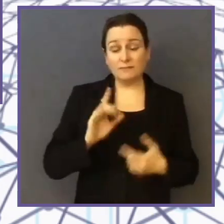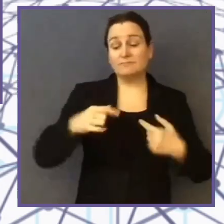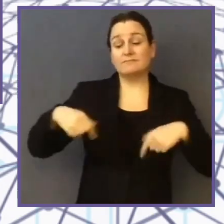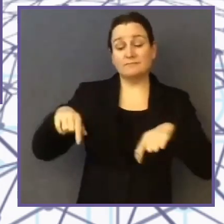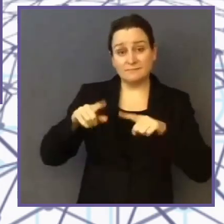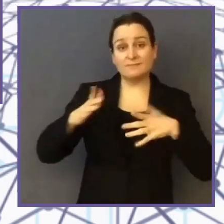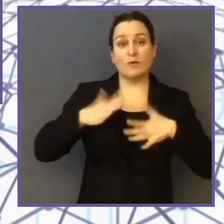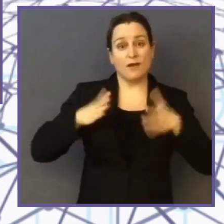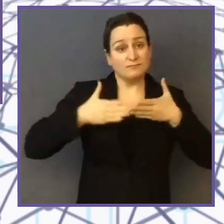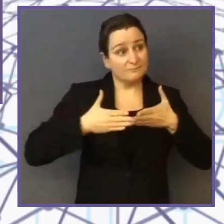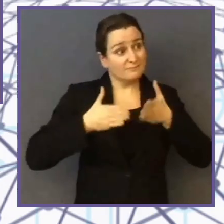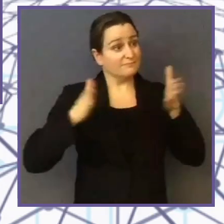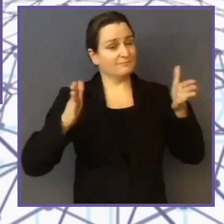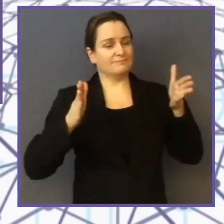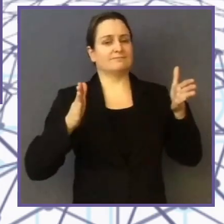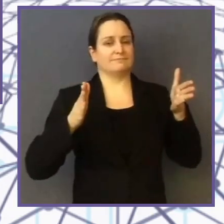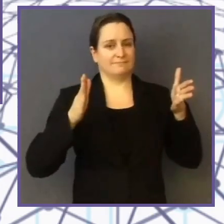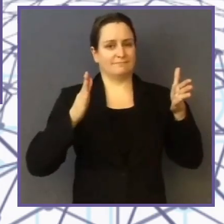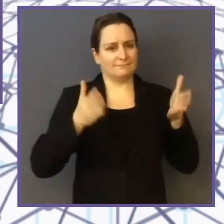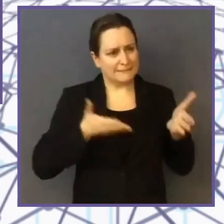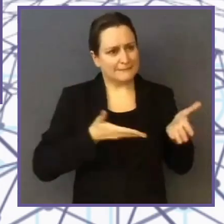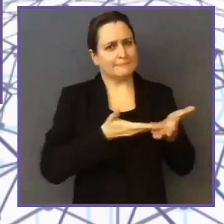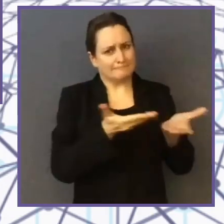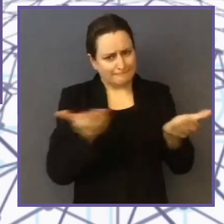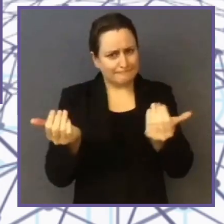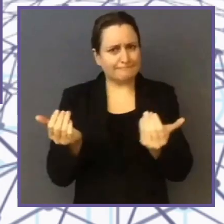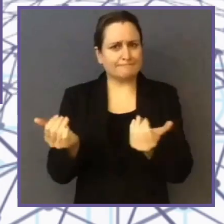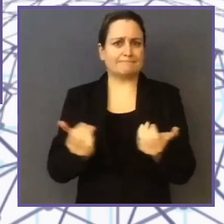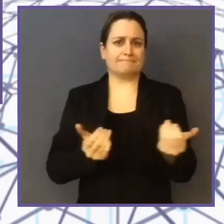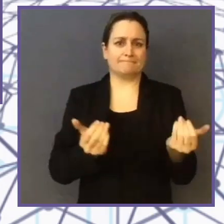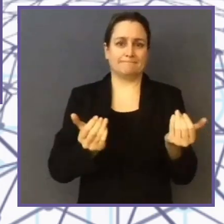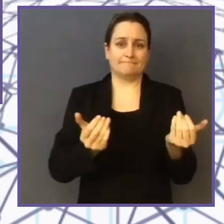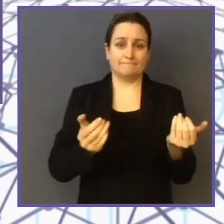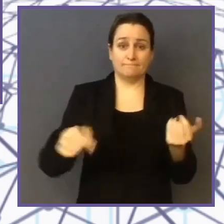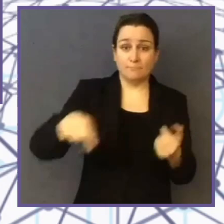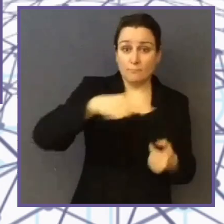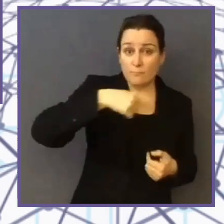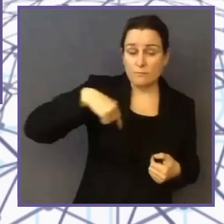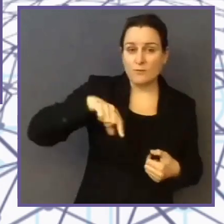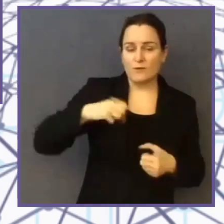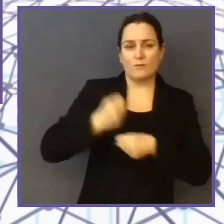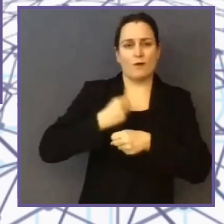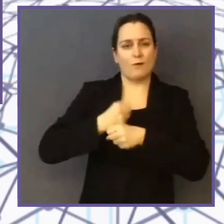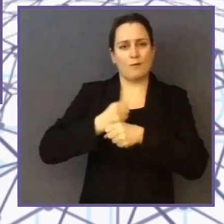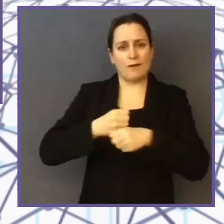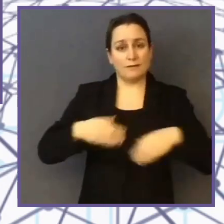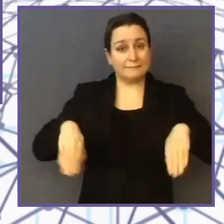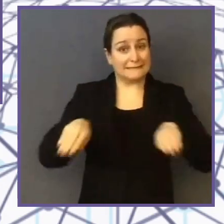for each of us working towards the same goal that we need to continue to push for enhanced